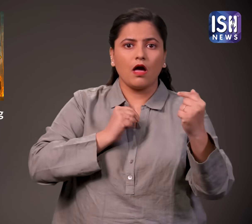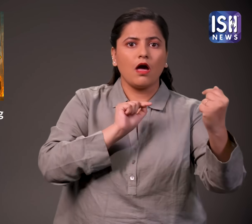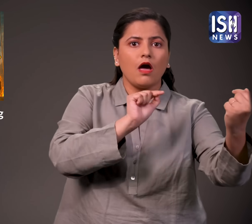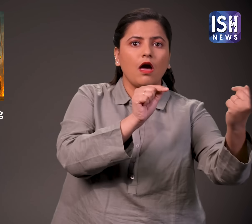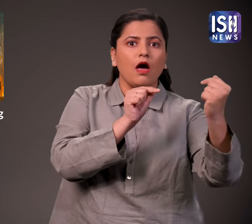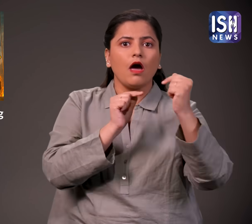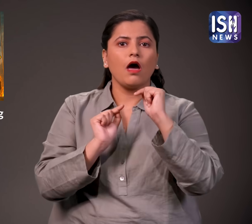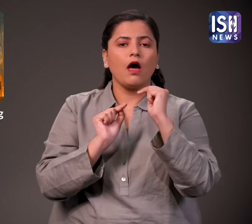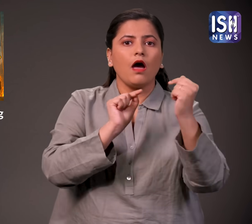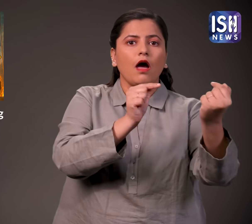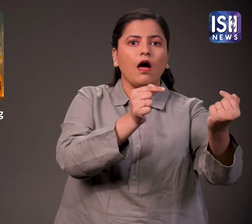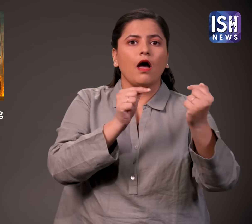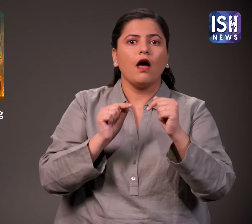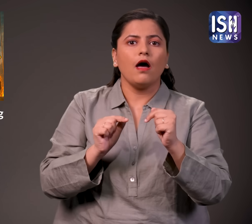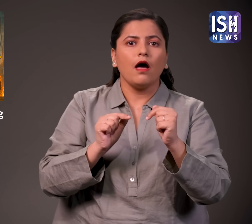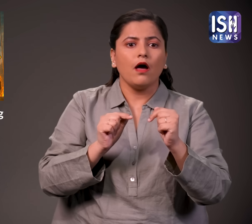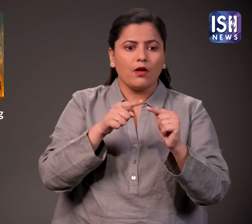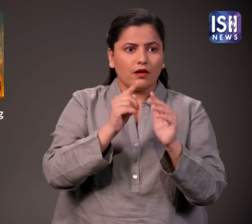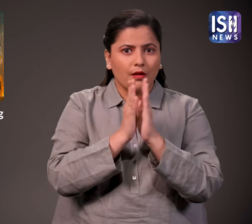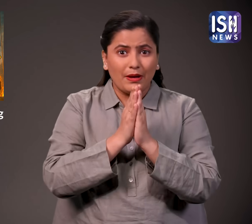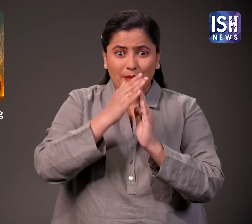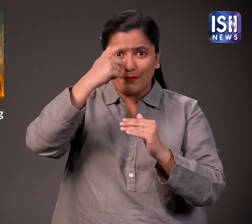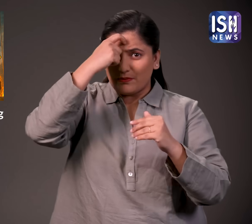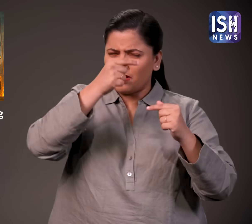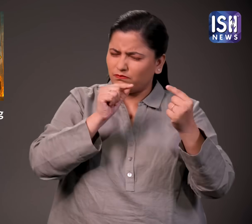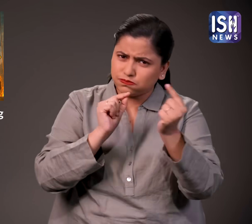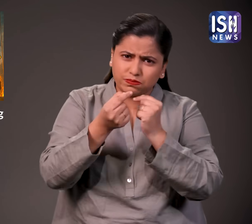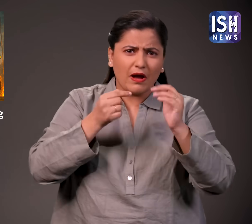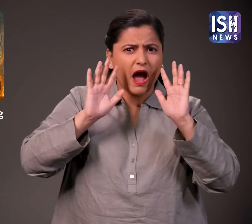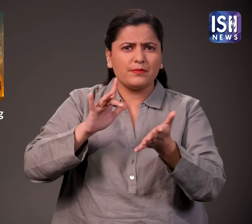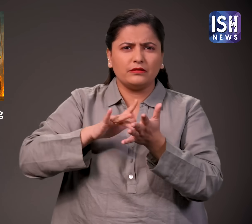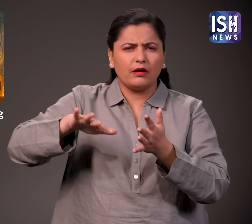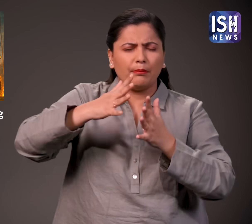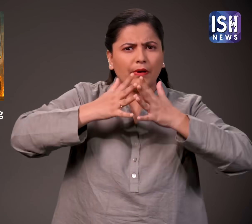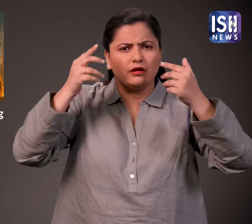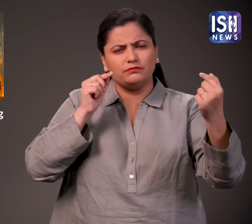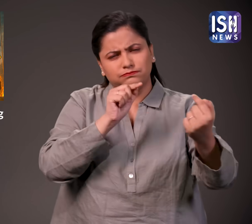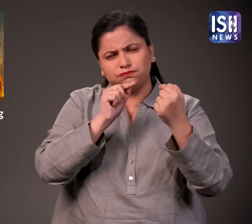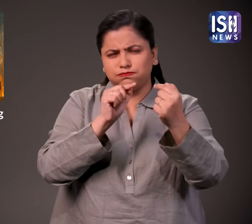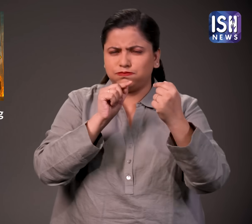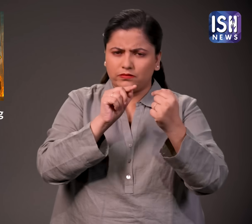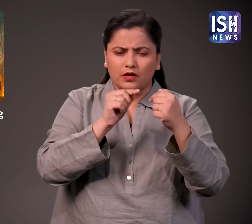which has been the reason for the conflict and a major dispute.